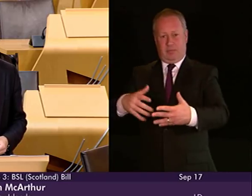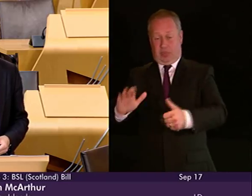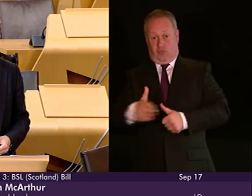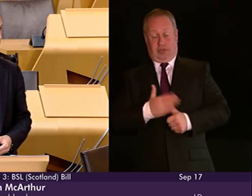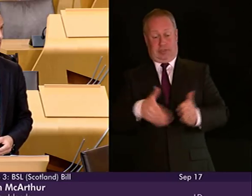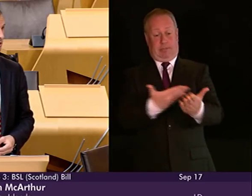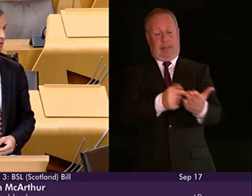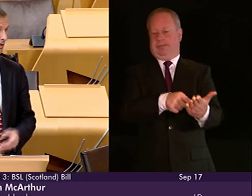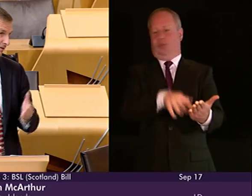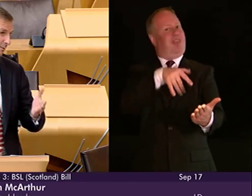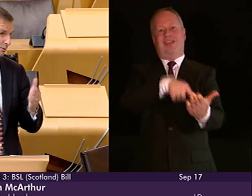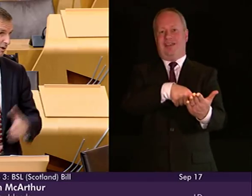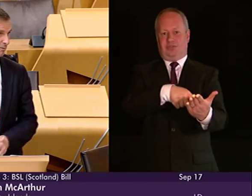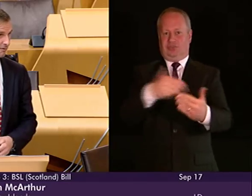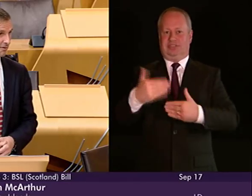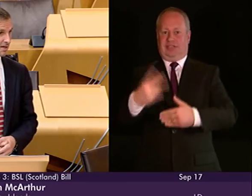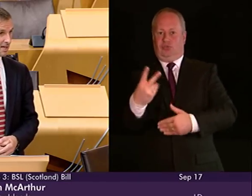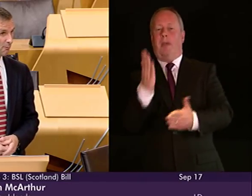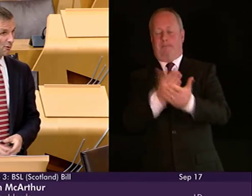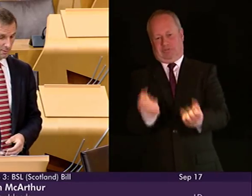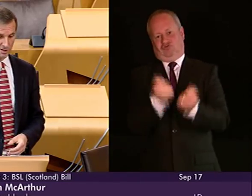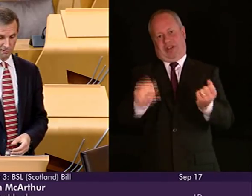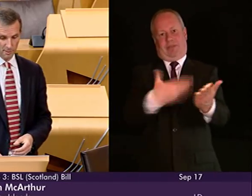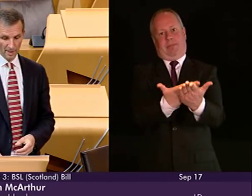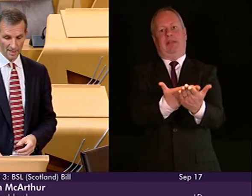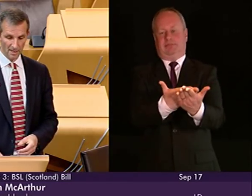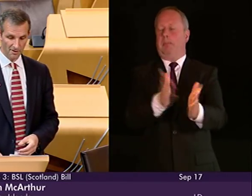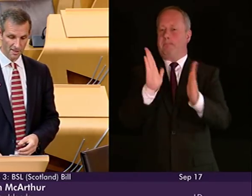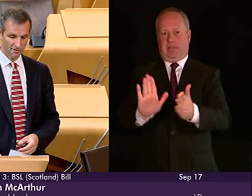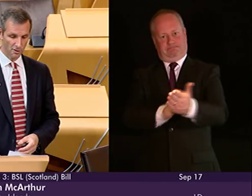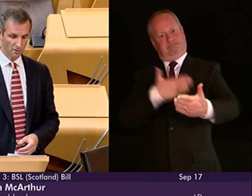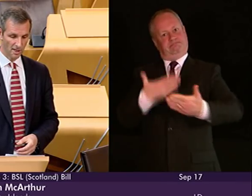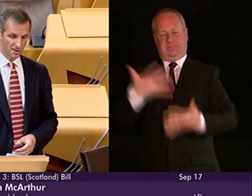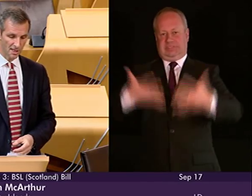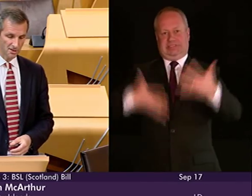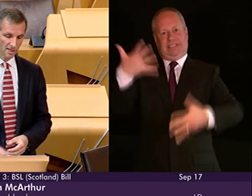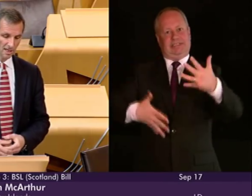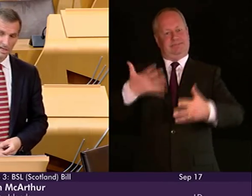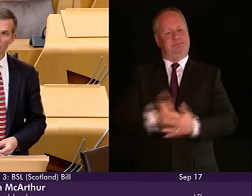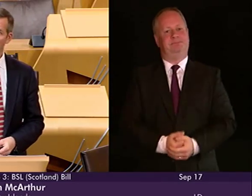to be strengthened at stage 2, and I welcome the further improvements that were made earlier